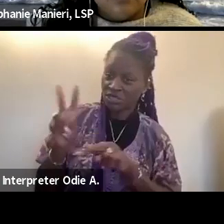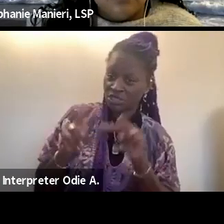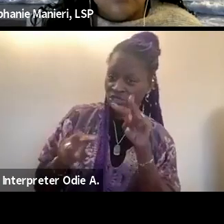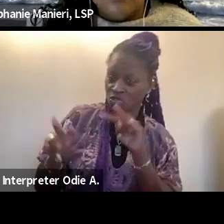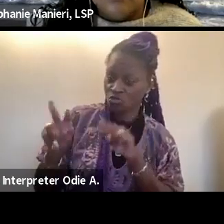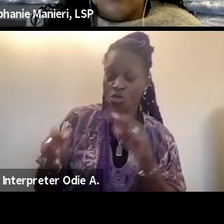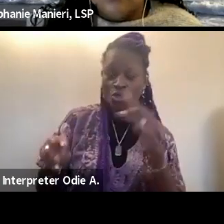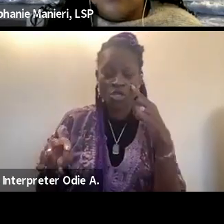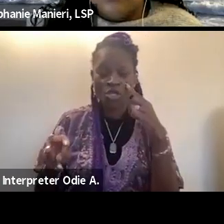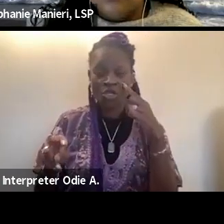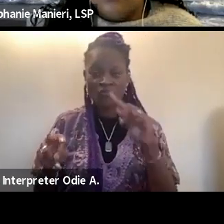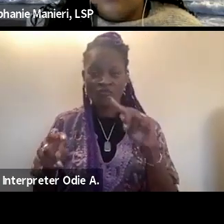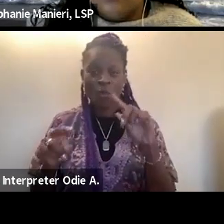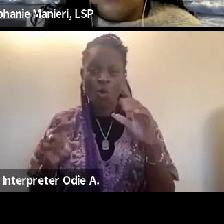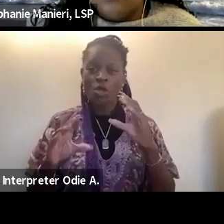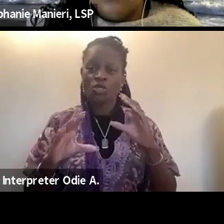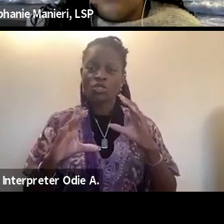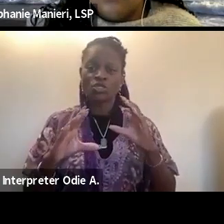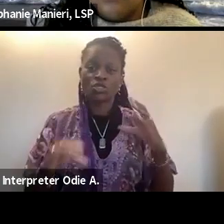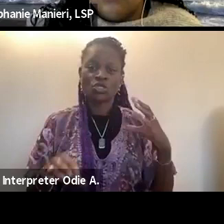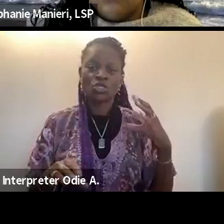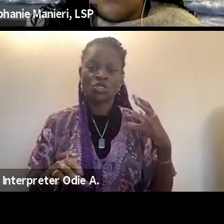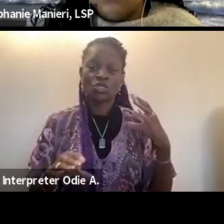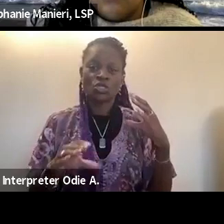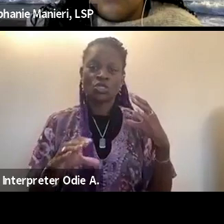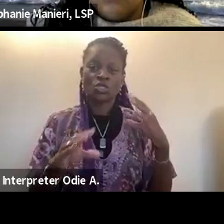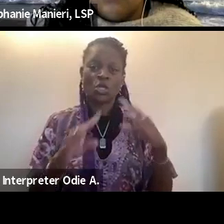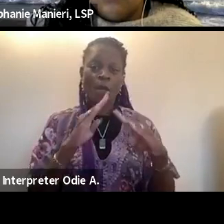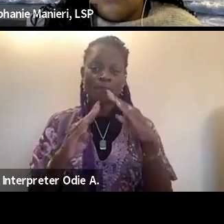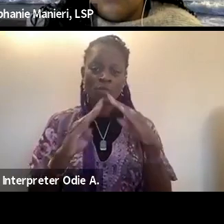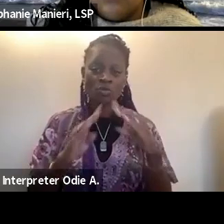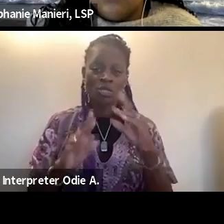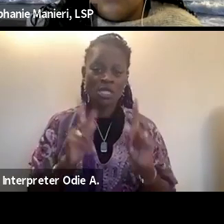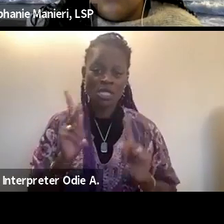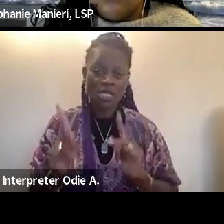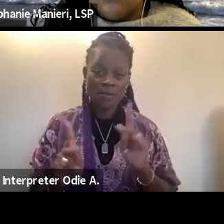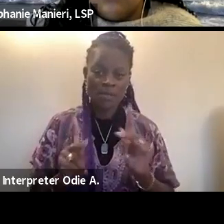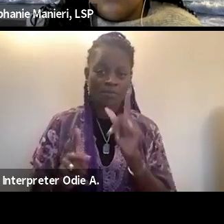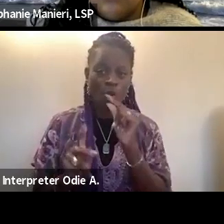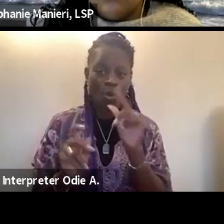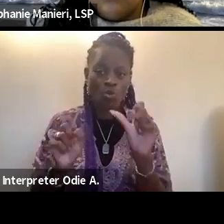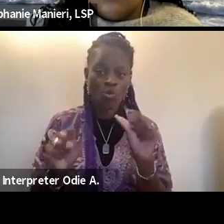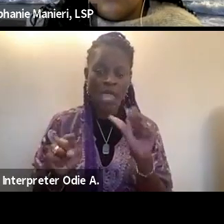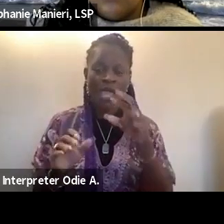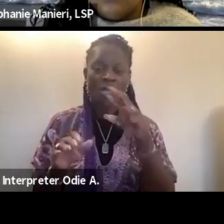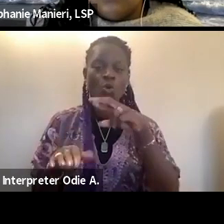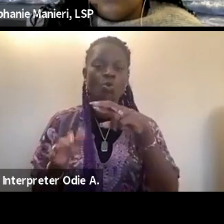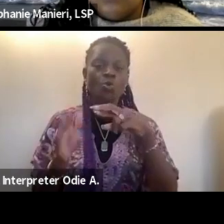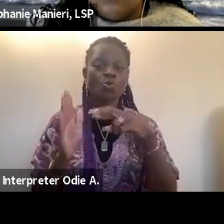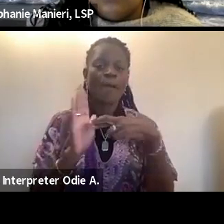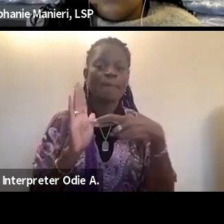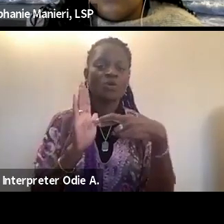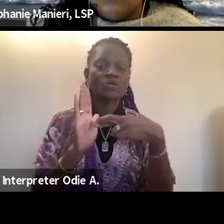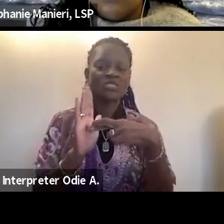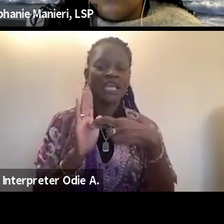community advocates who represent these communities. This will be a part of our discussion tonight. And.